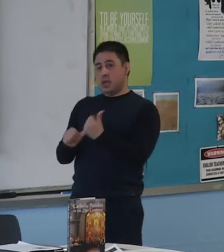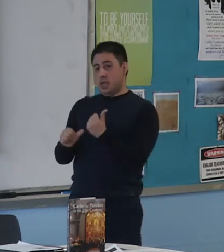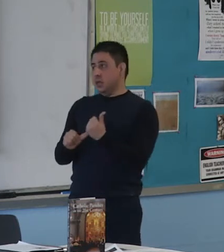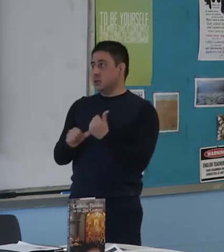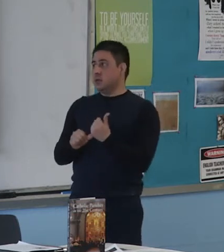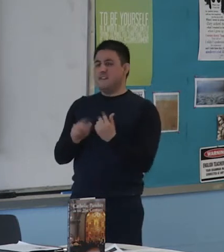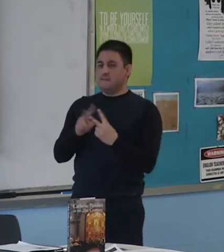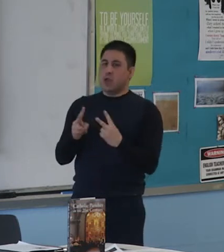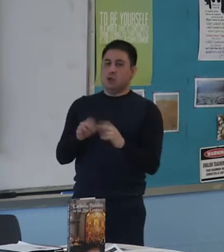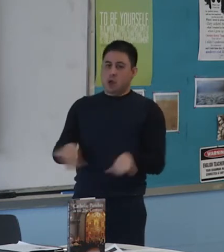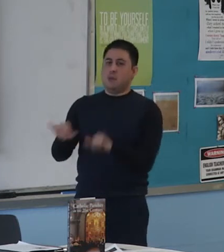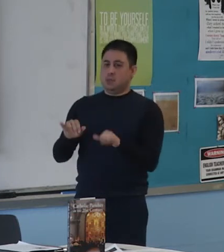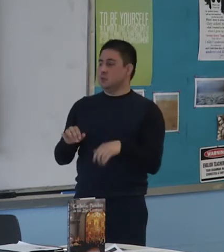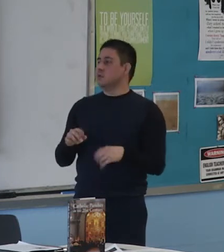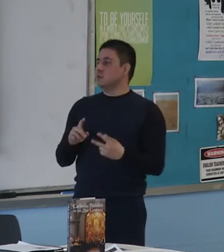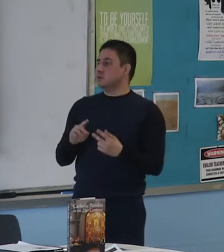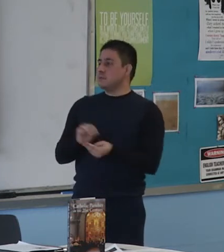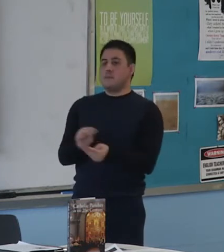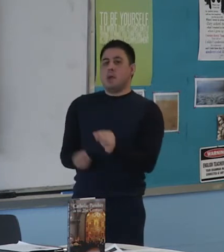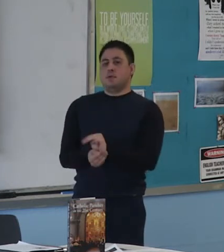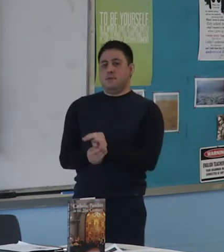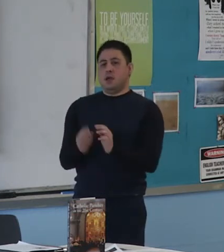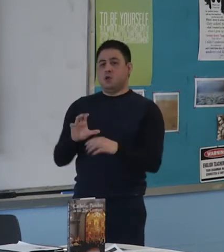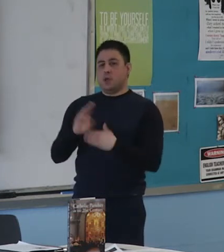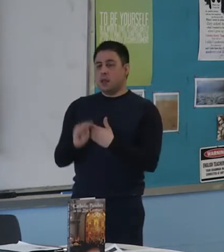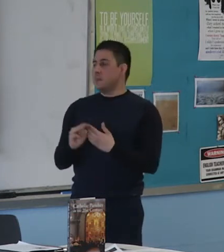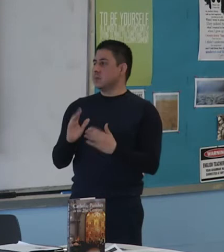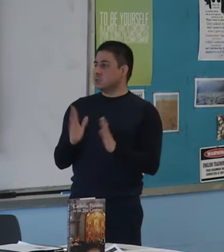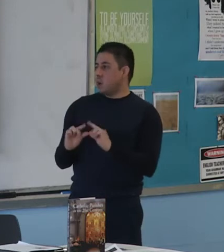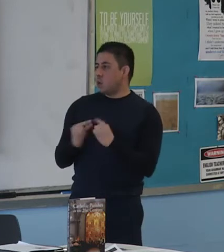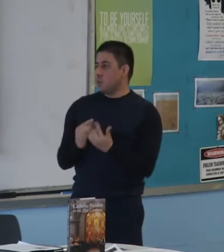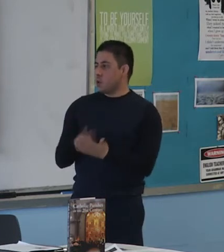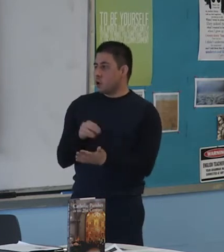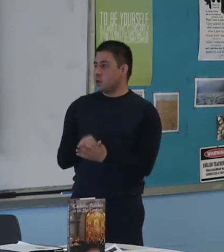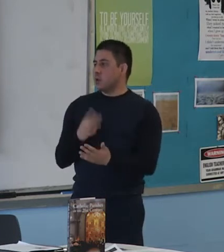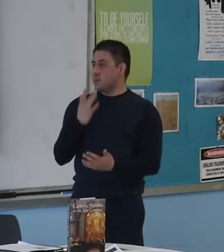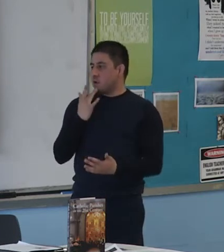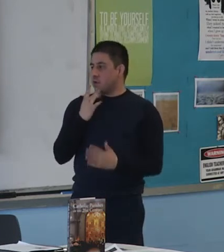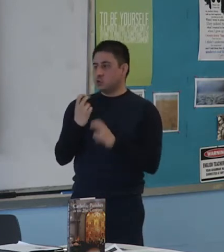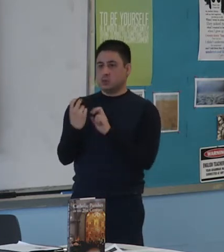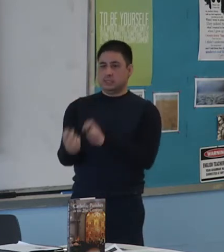common. Modified curriculum, small group learning, preferential seating, team